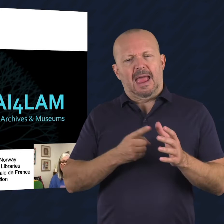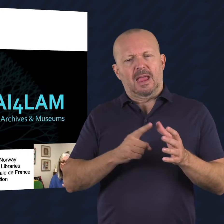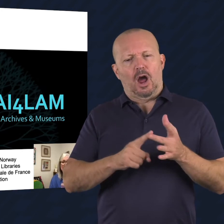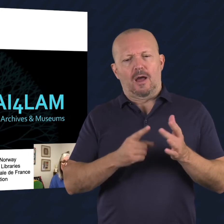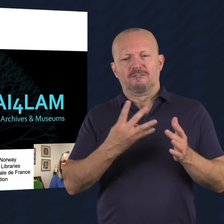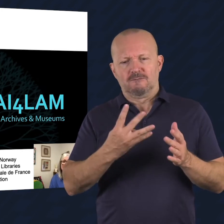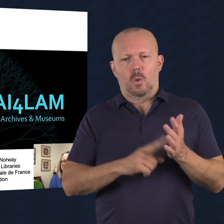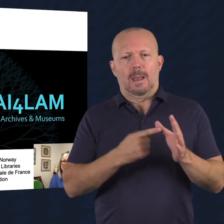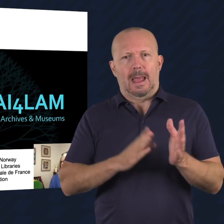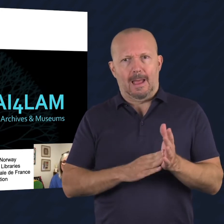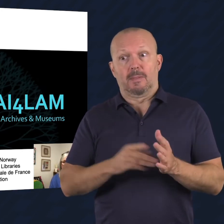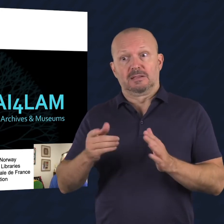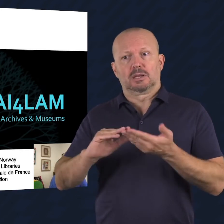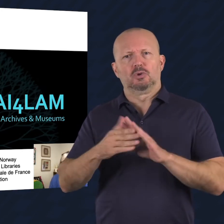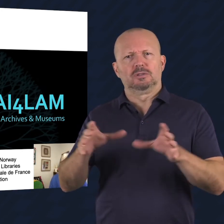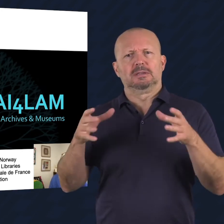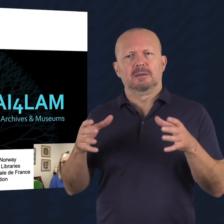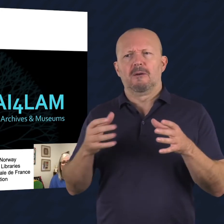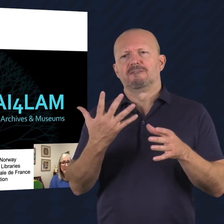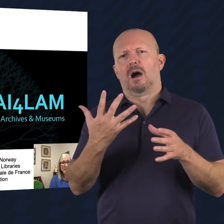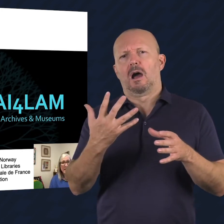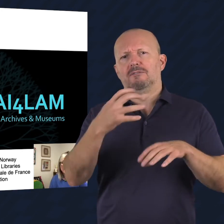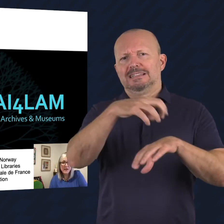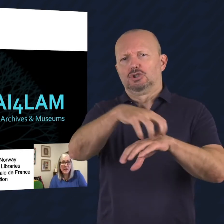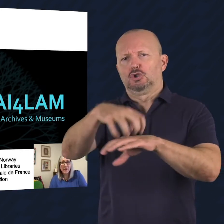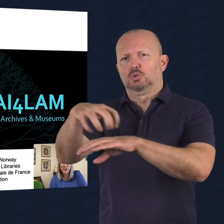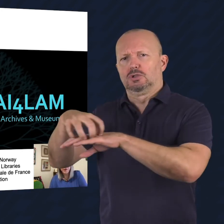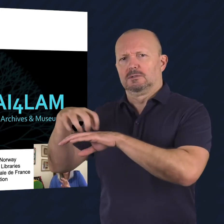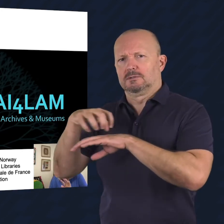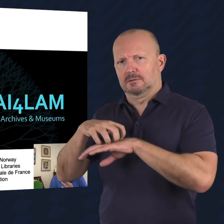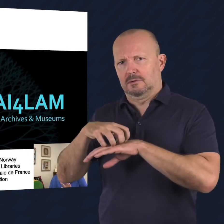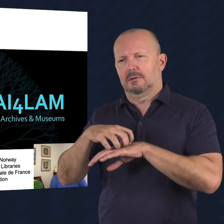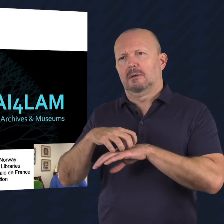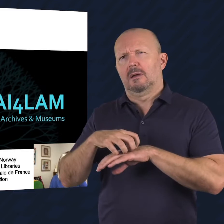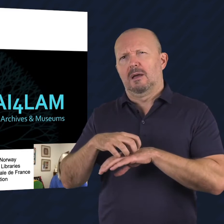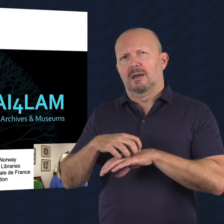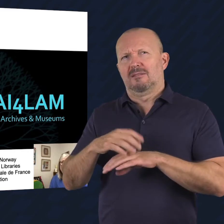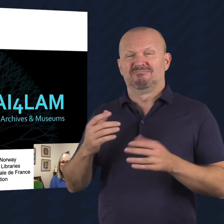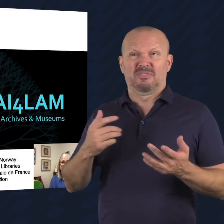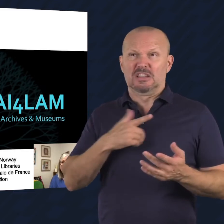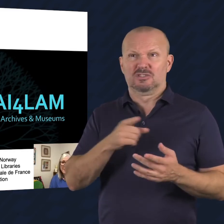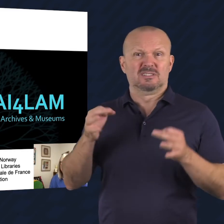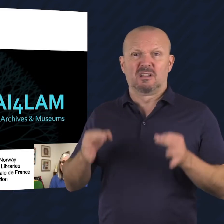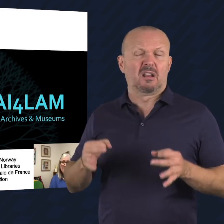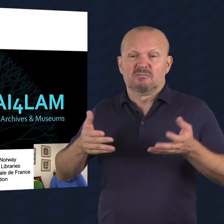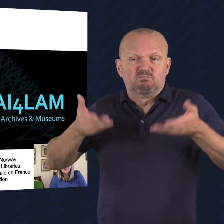Well, this is a community that came together through five institutions that,